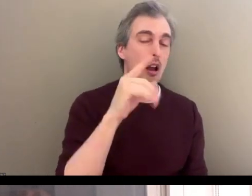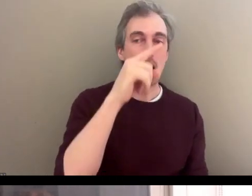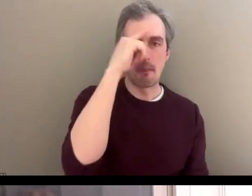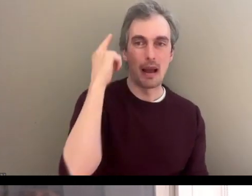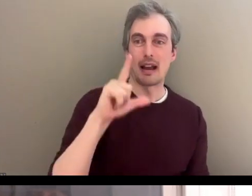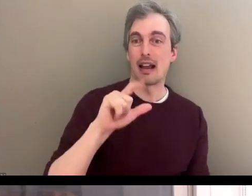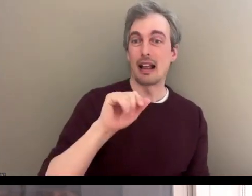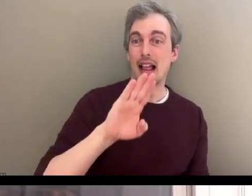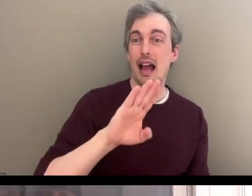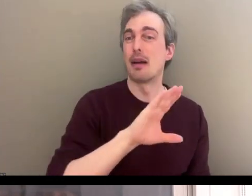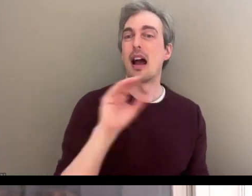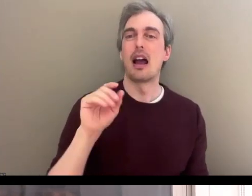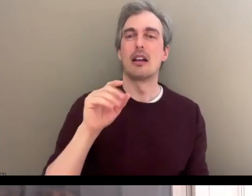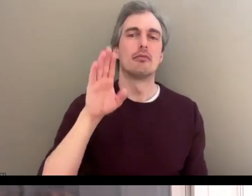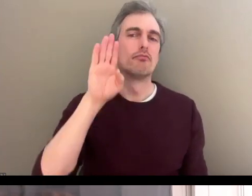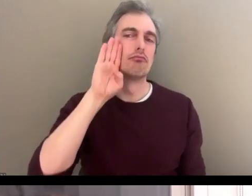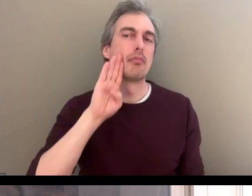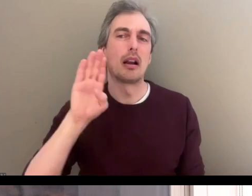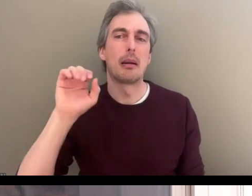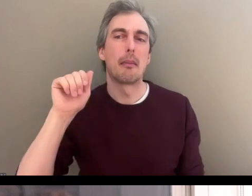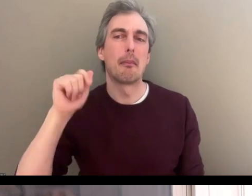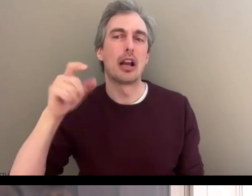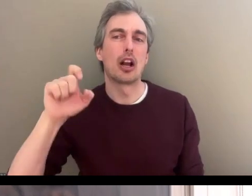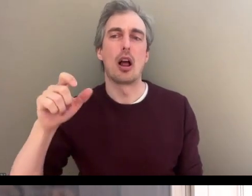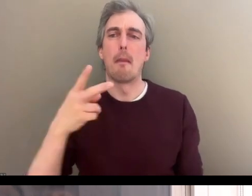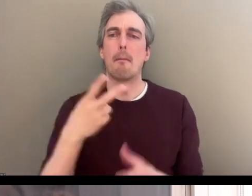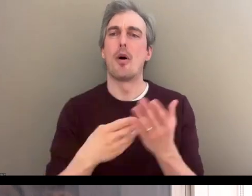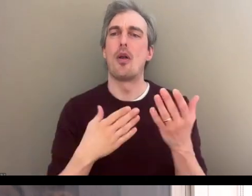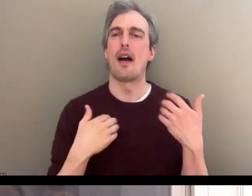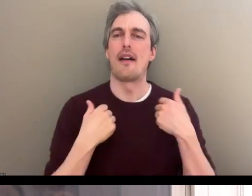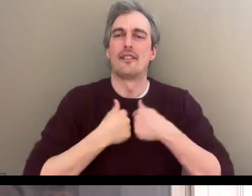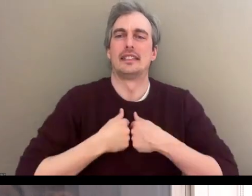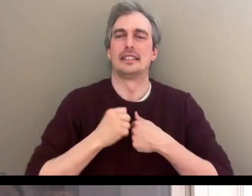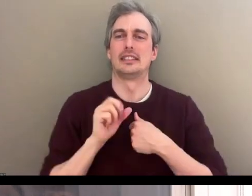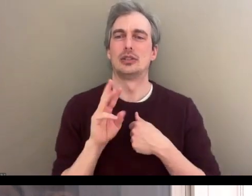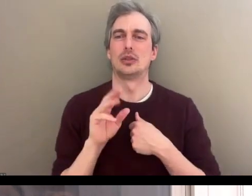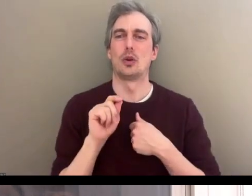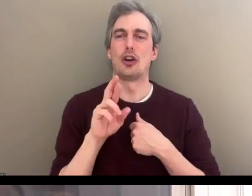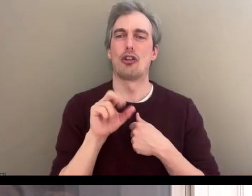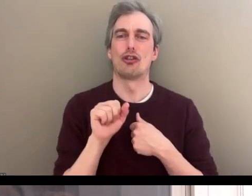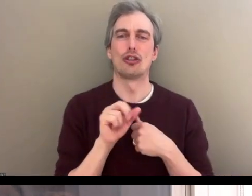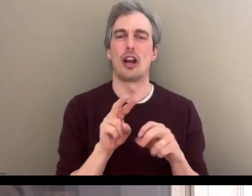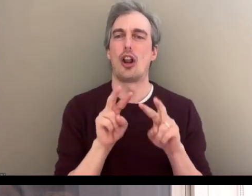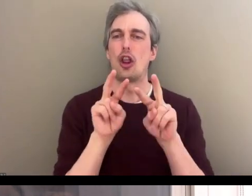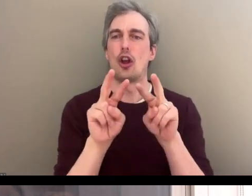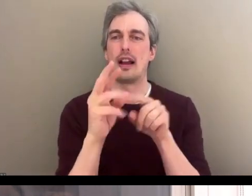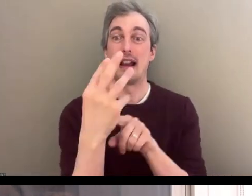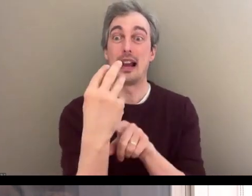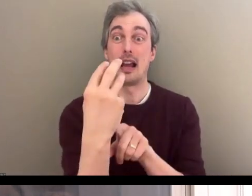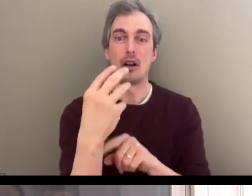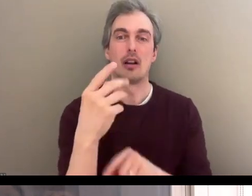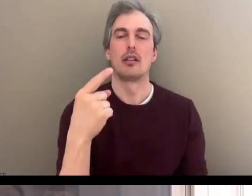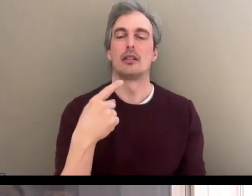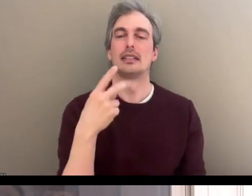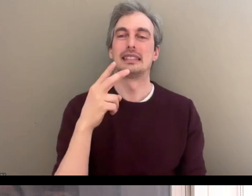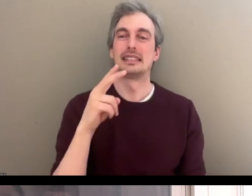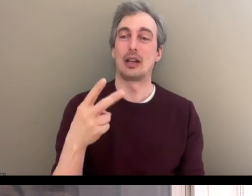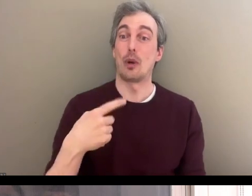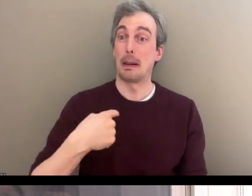Both are wearing sweaters and looking into the camera, and the second image is a profile of myself, shaven, smiling with my arms crossed.